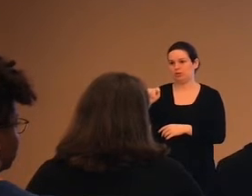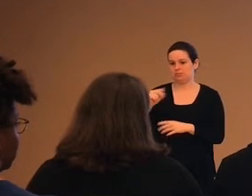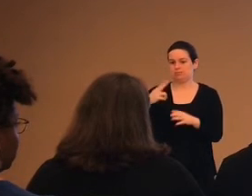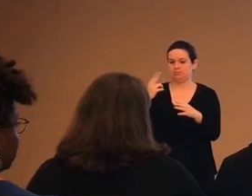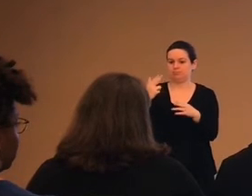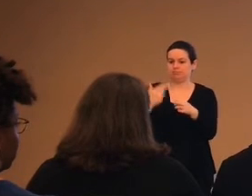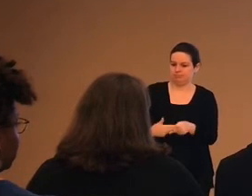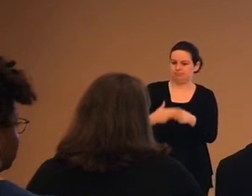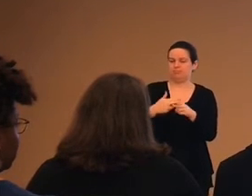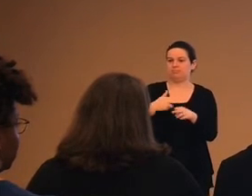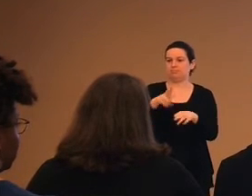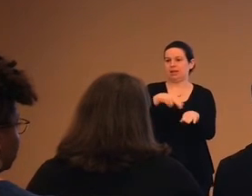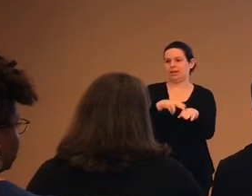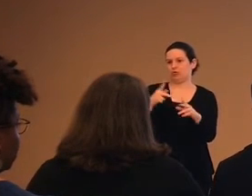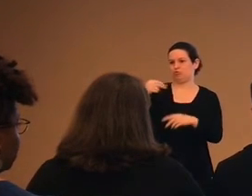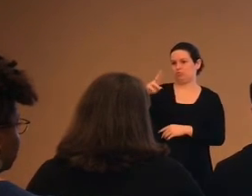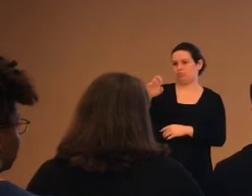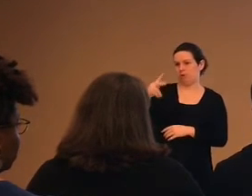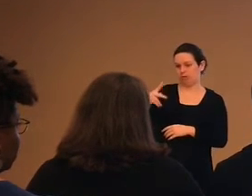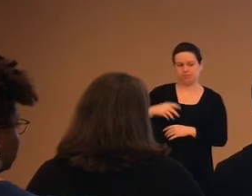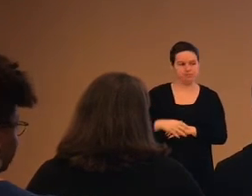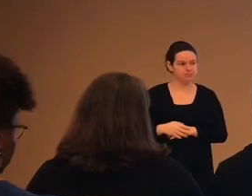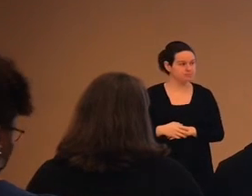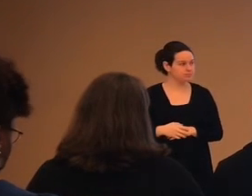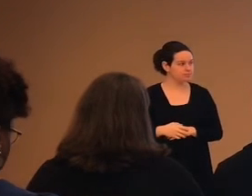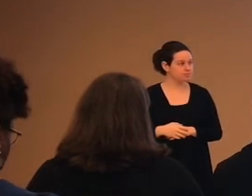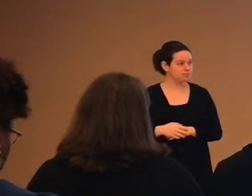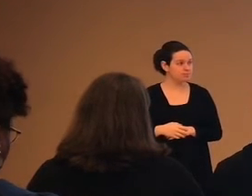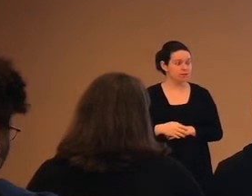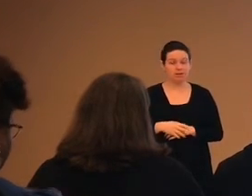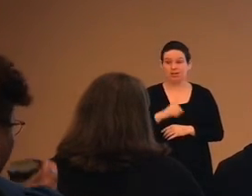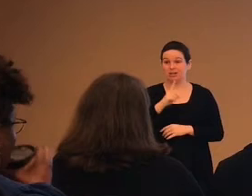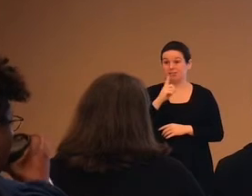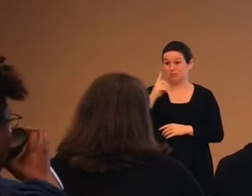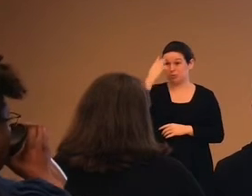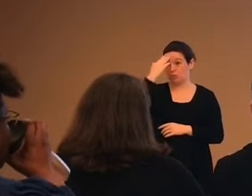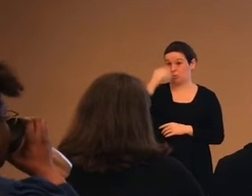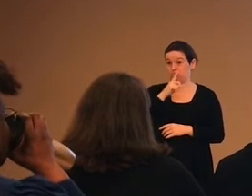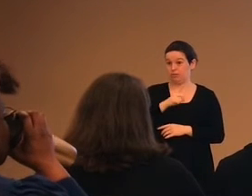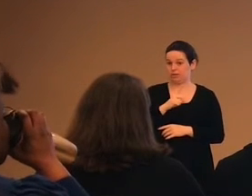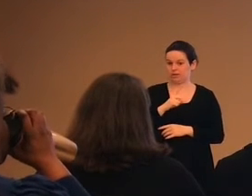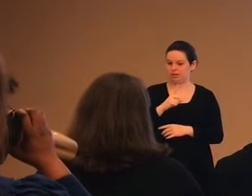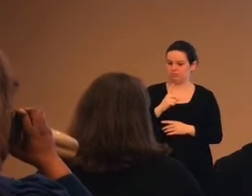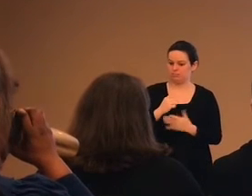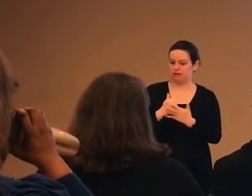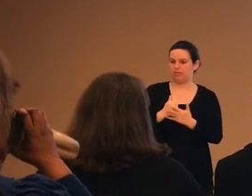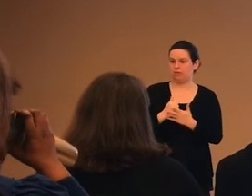We've discovered that it's very helpful for our visitors to understand the Association we have with the National Park agency